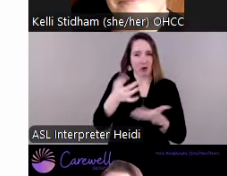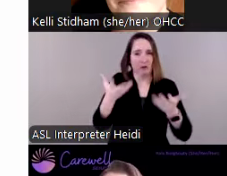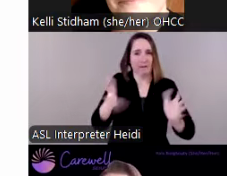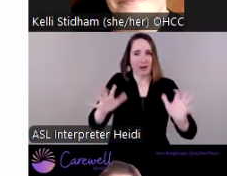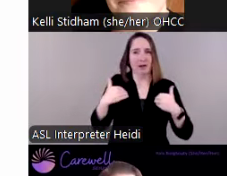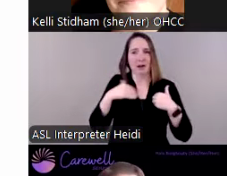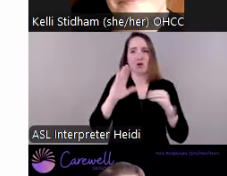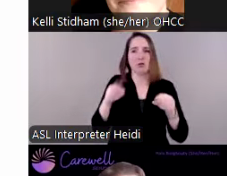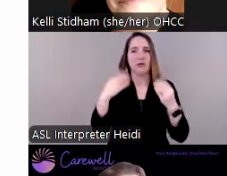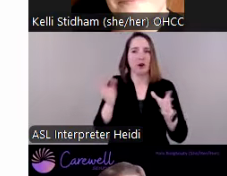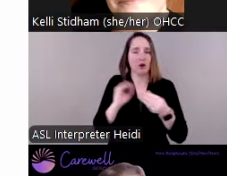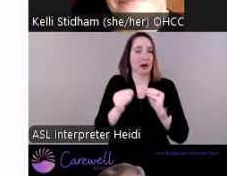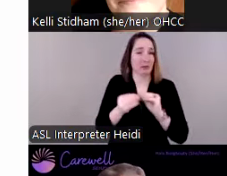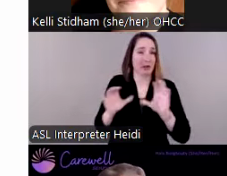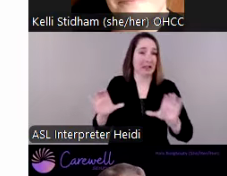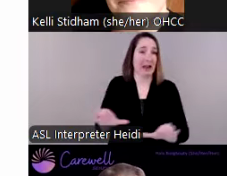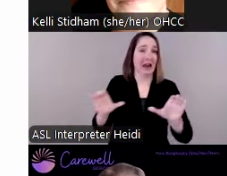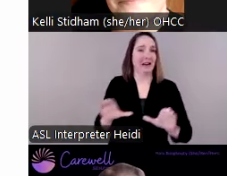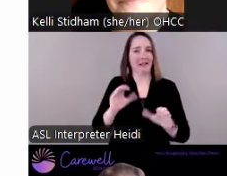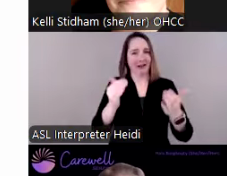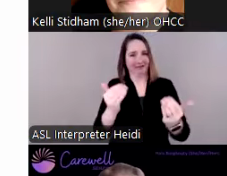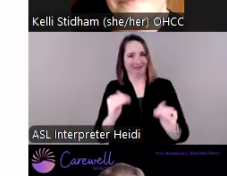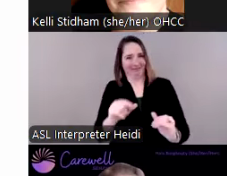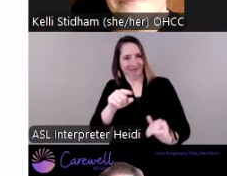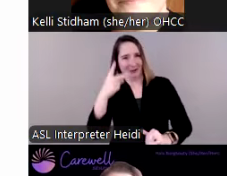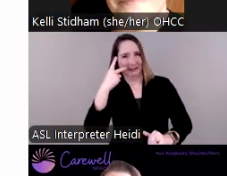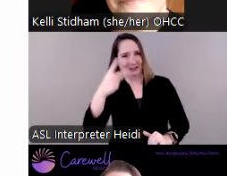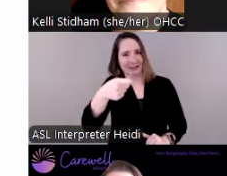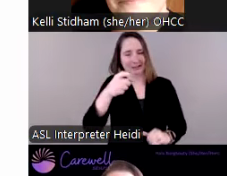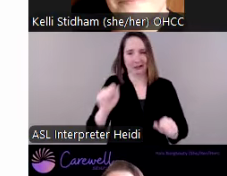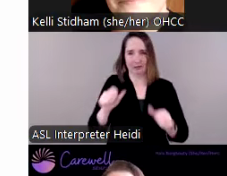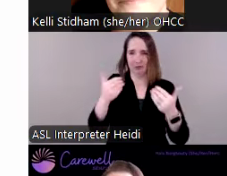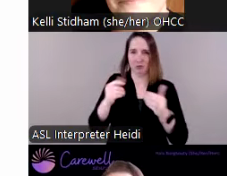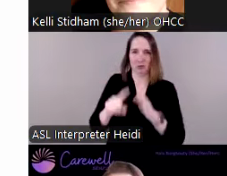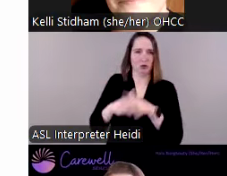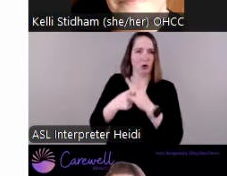provider number. It's active. And here